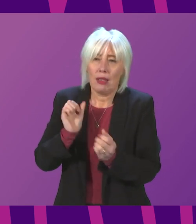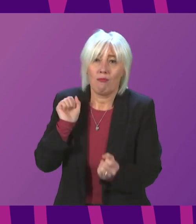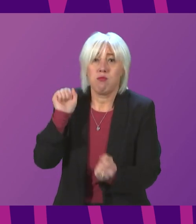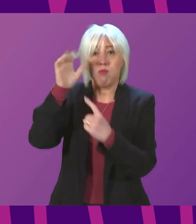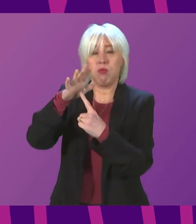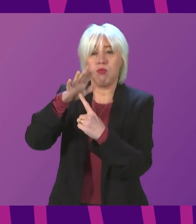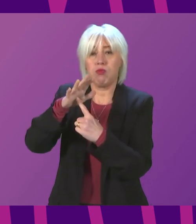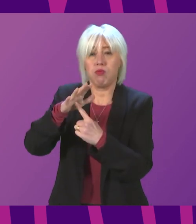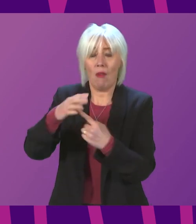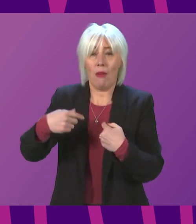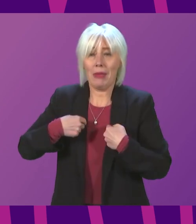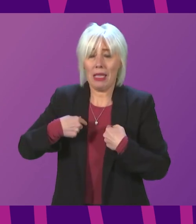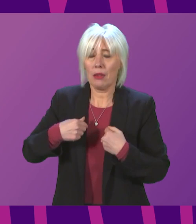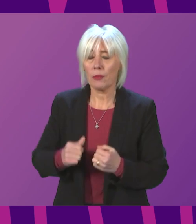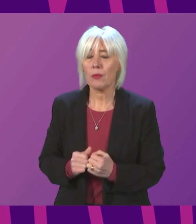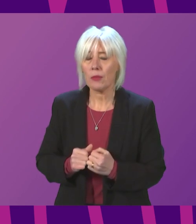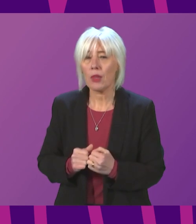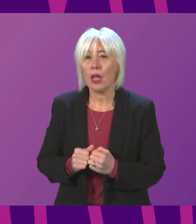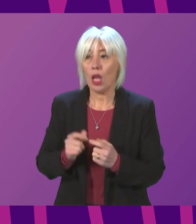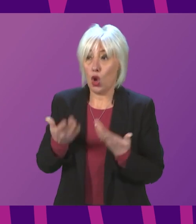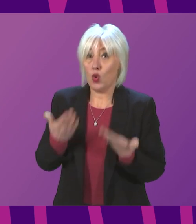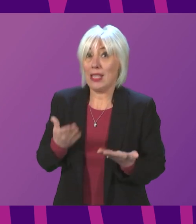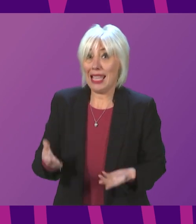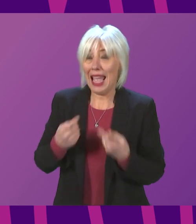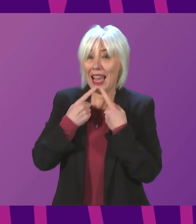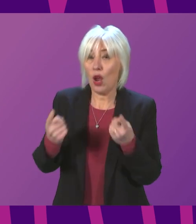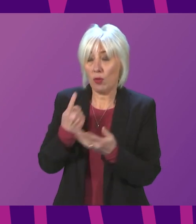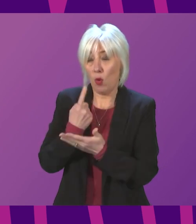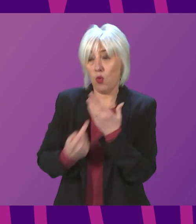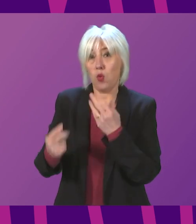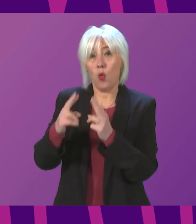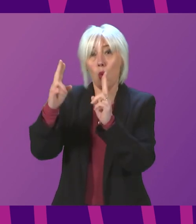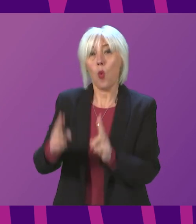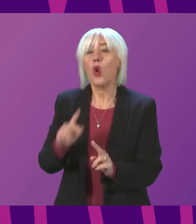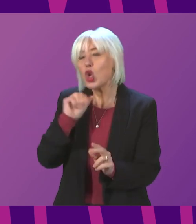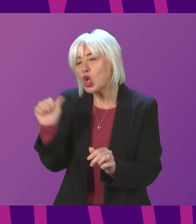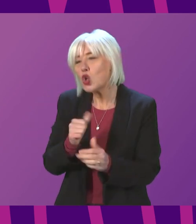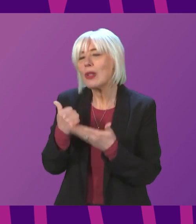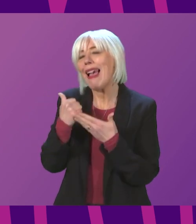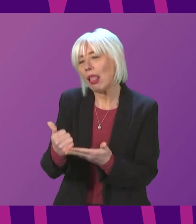of the list. What we have announced today on self-isolation will help, but we need to